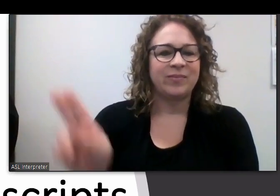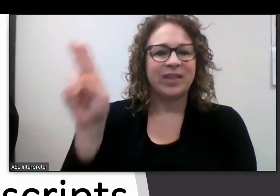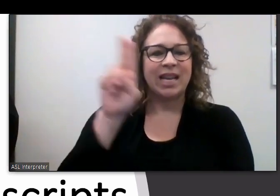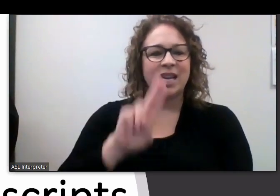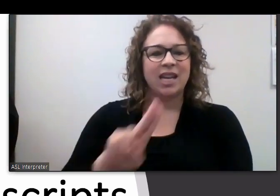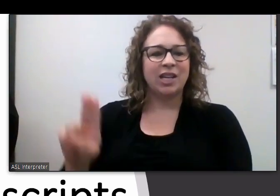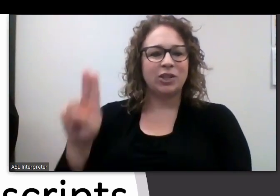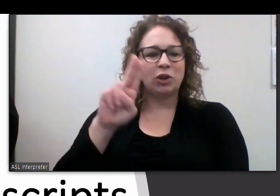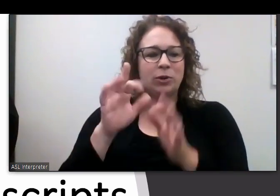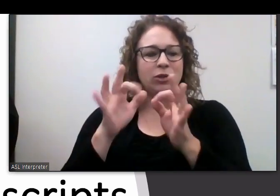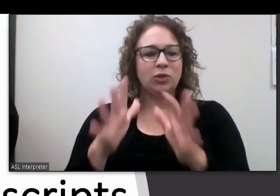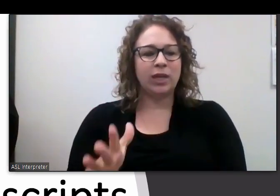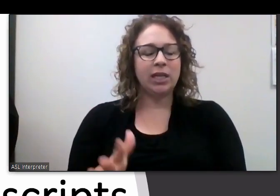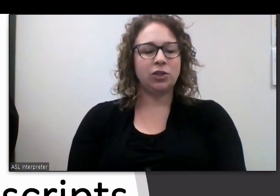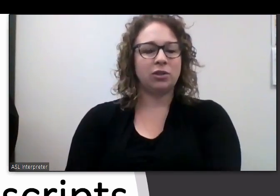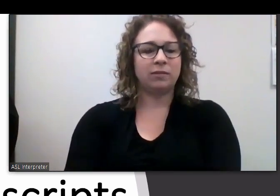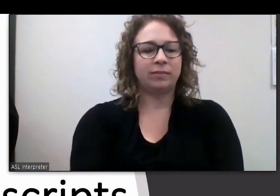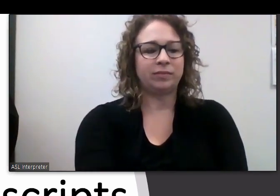(ASL Interpreter 2) Interpreter Switch